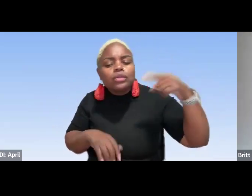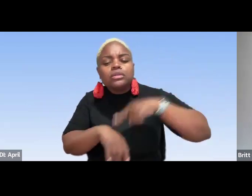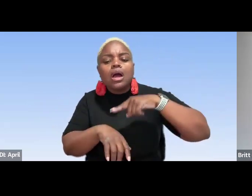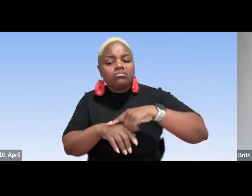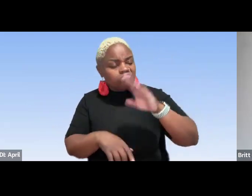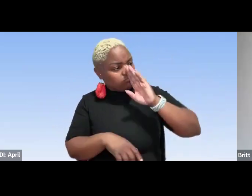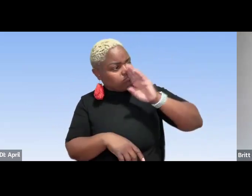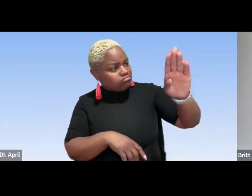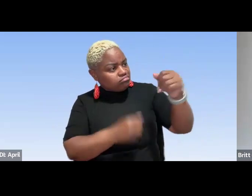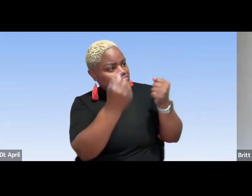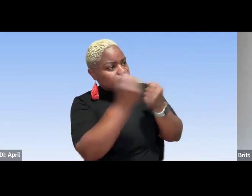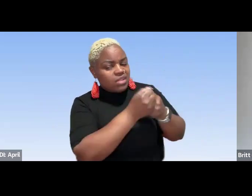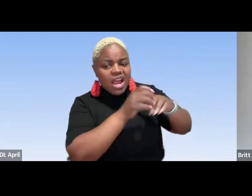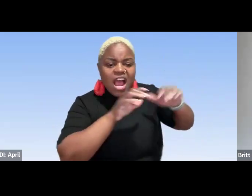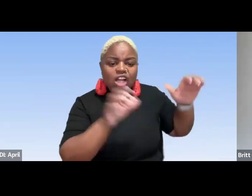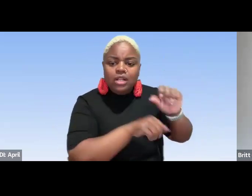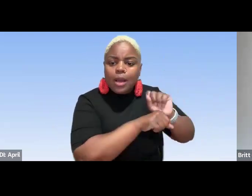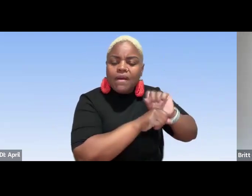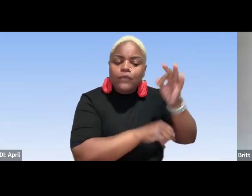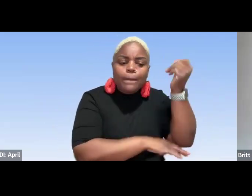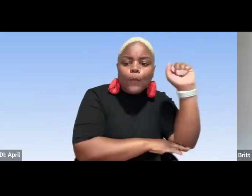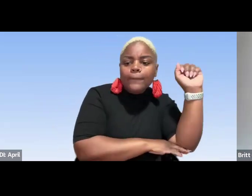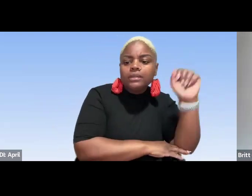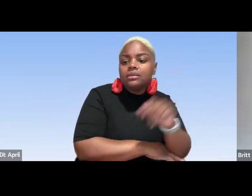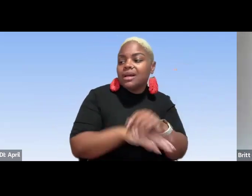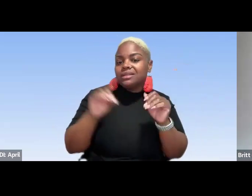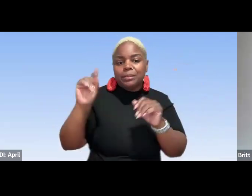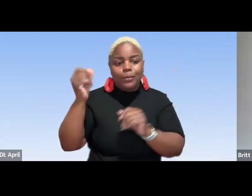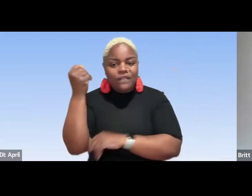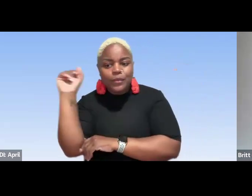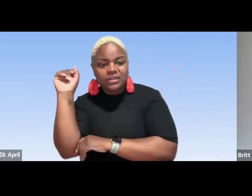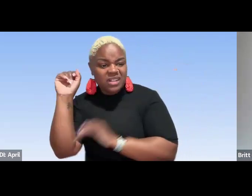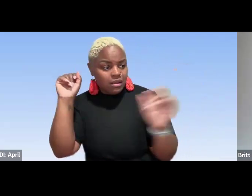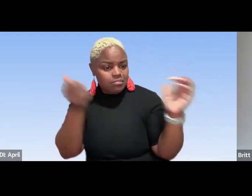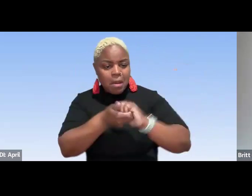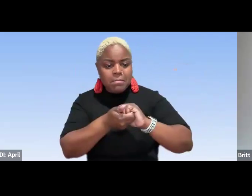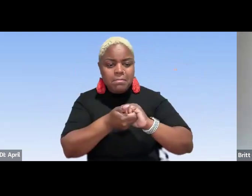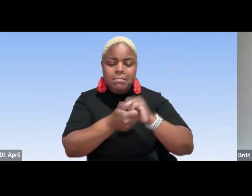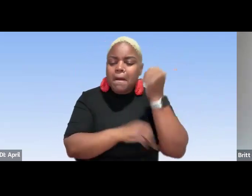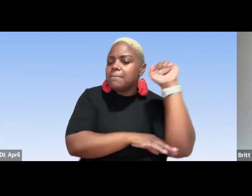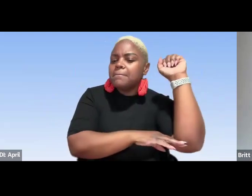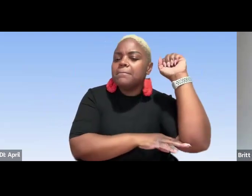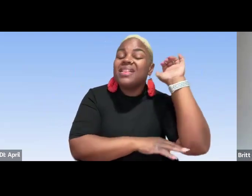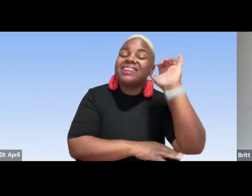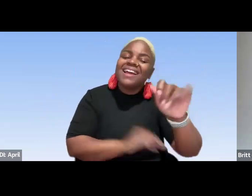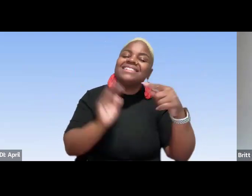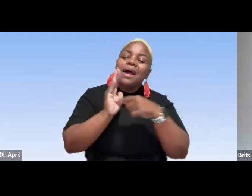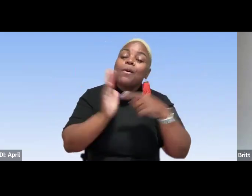and the disabled movements joined together. This is an example that highlights how disabled rights,